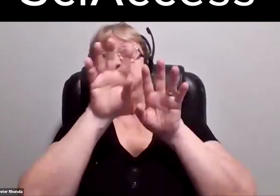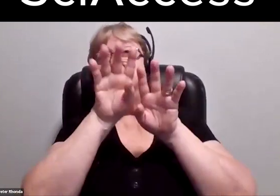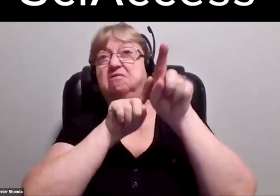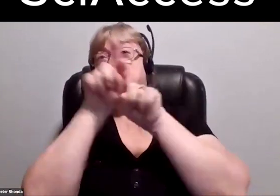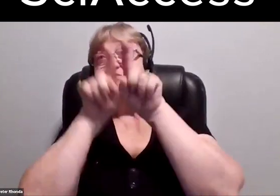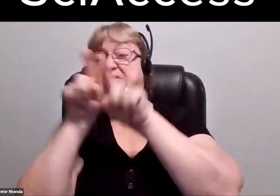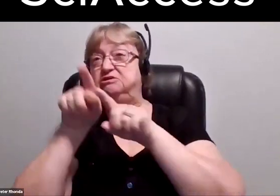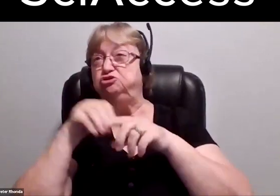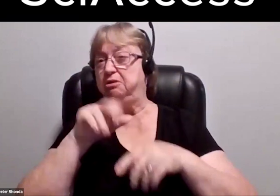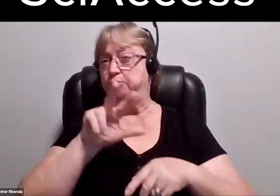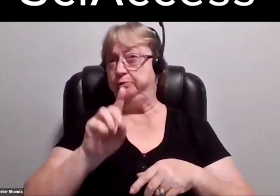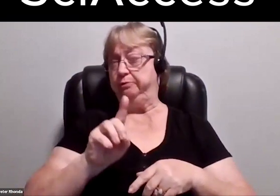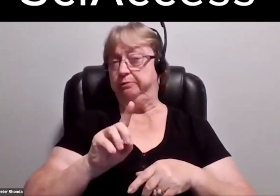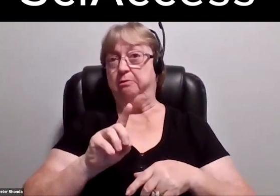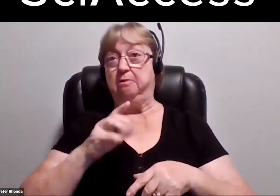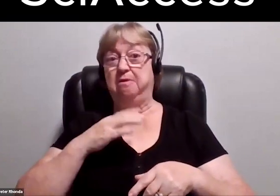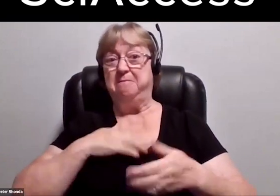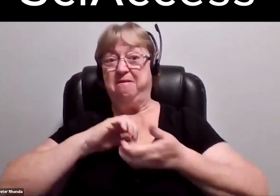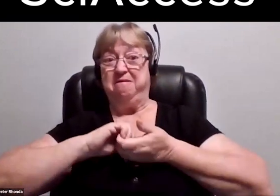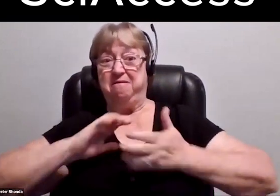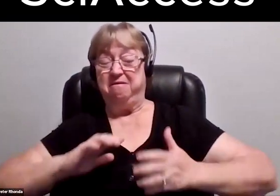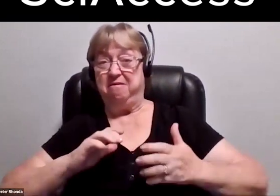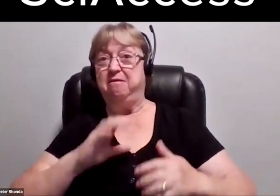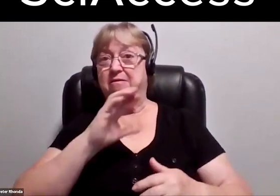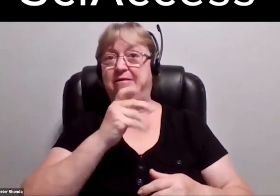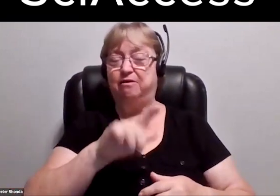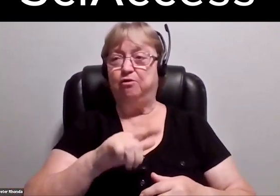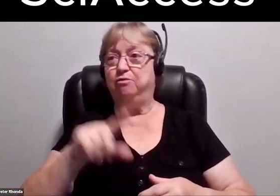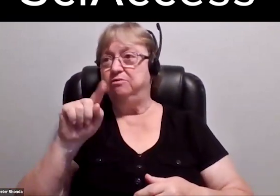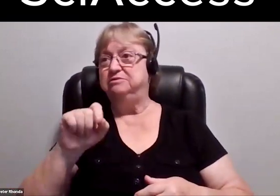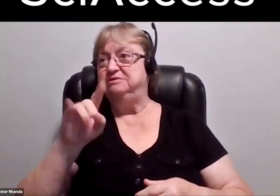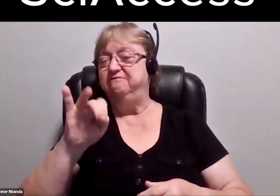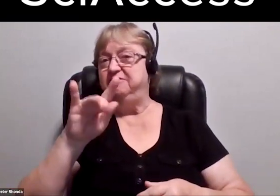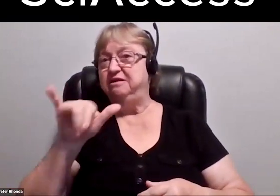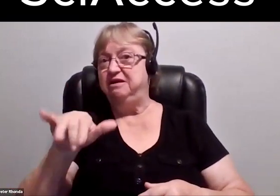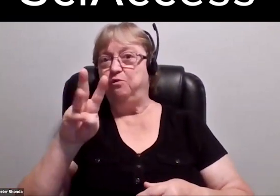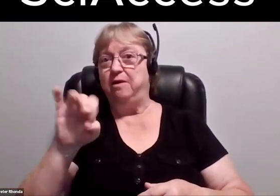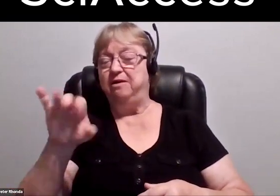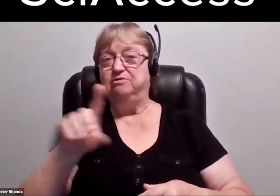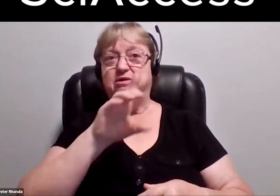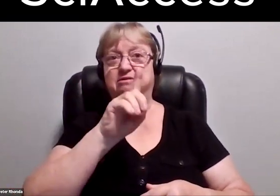My collaborators are Carol, Tiffany Wild, David Heard, Lindsay Bartolin, Noreen Grice,